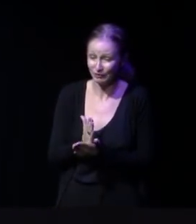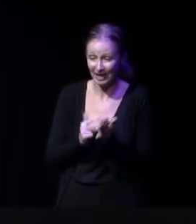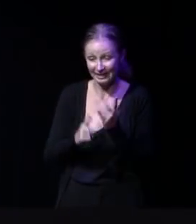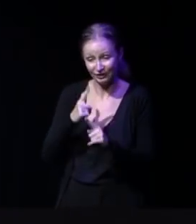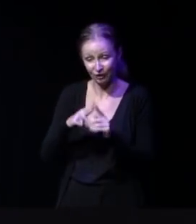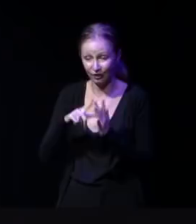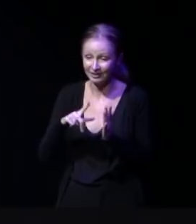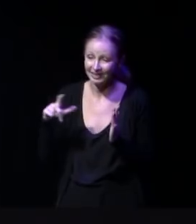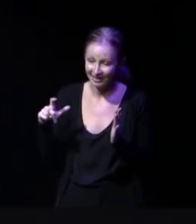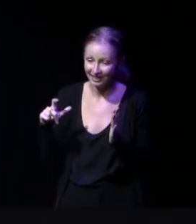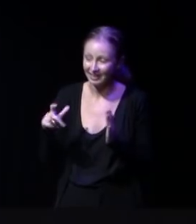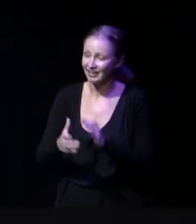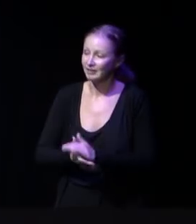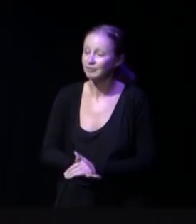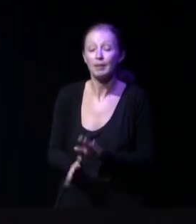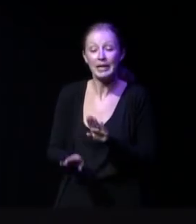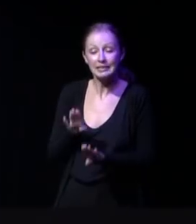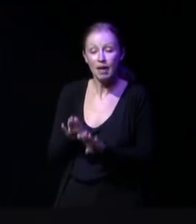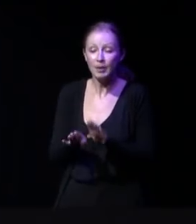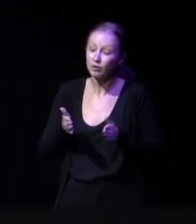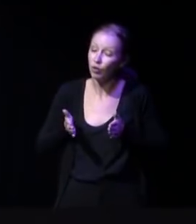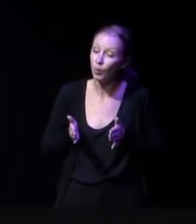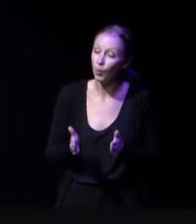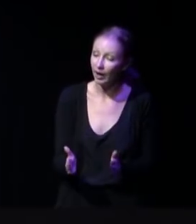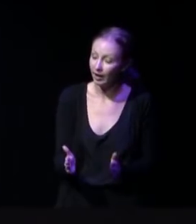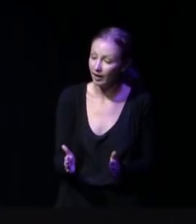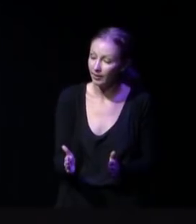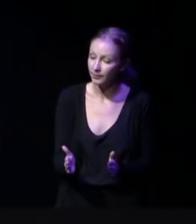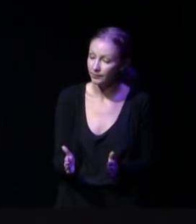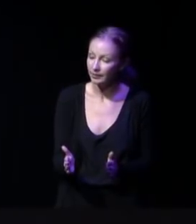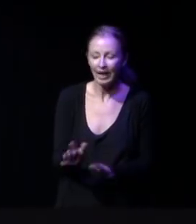and it is similar to the ways in which we don't understand